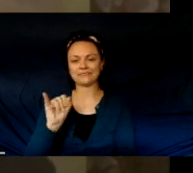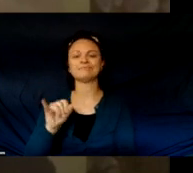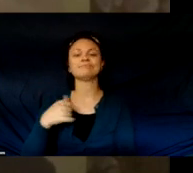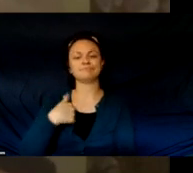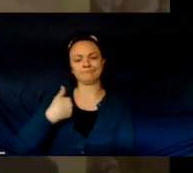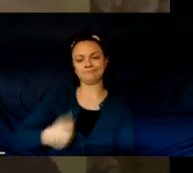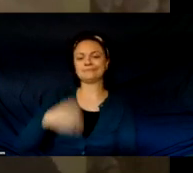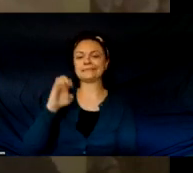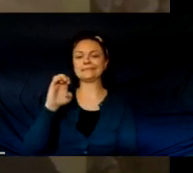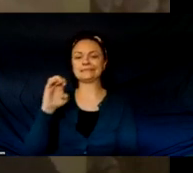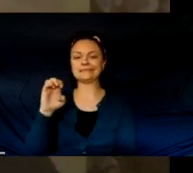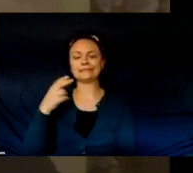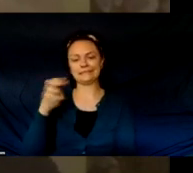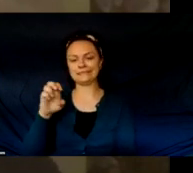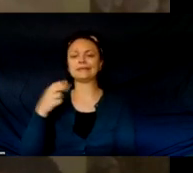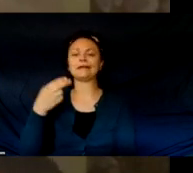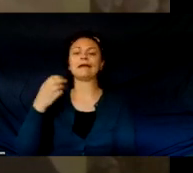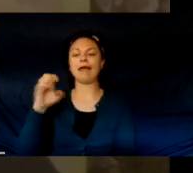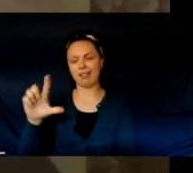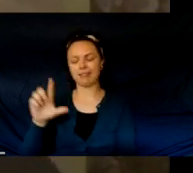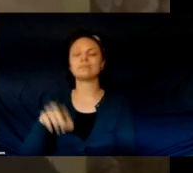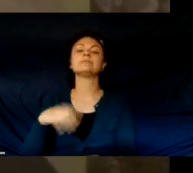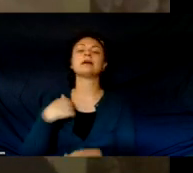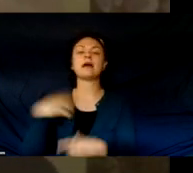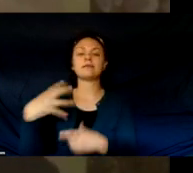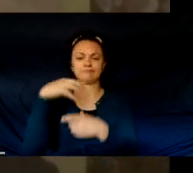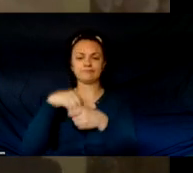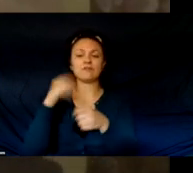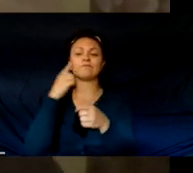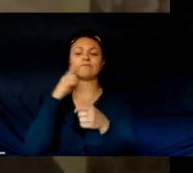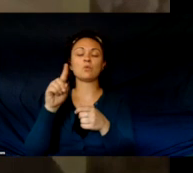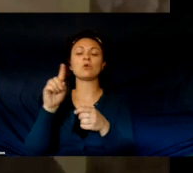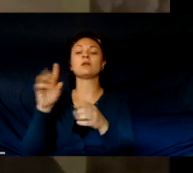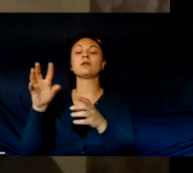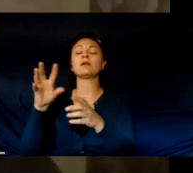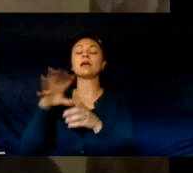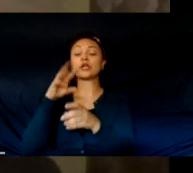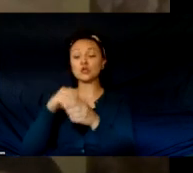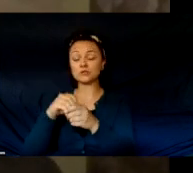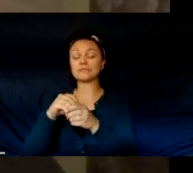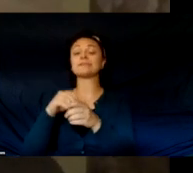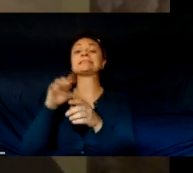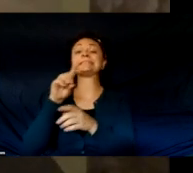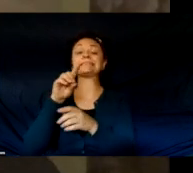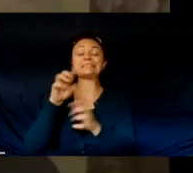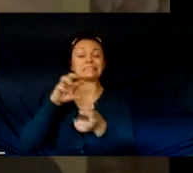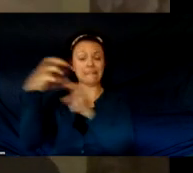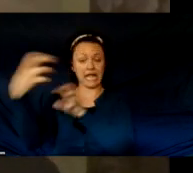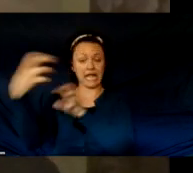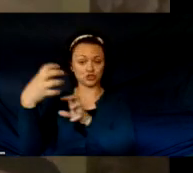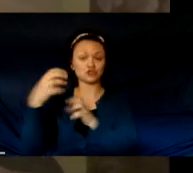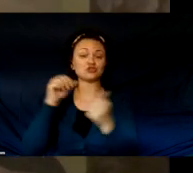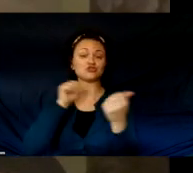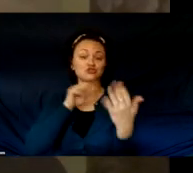of the Partnership for Inclusive Disaster Strategies, the Nation's Disability Disaster Help.